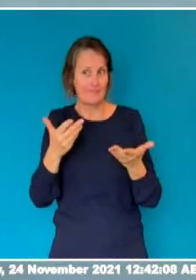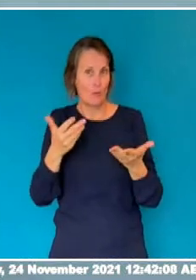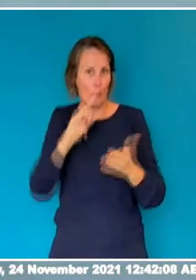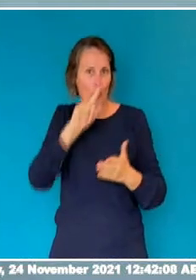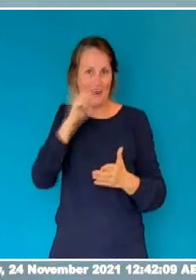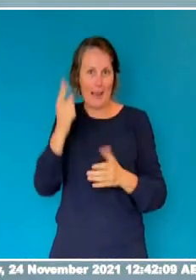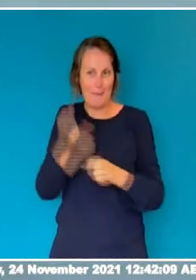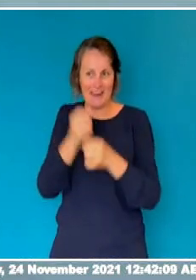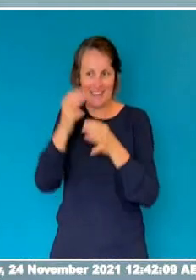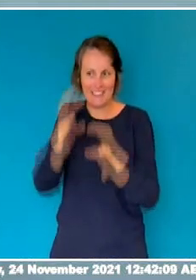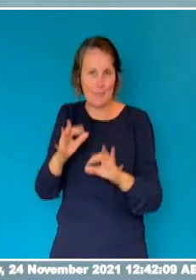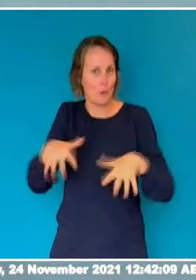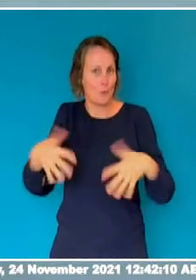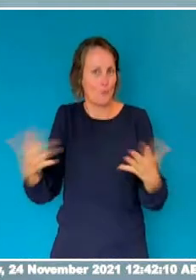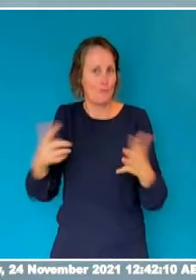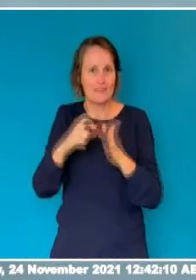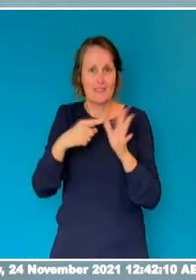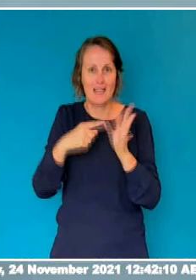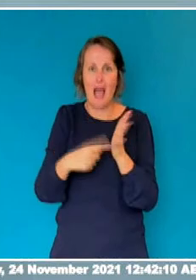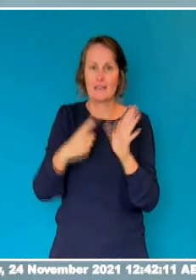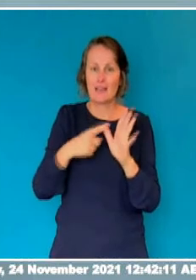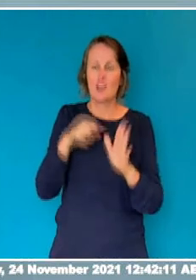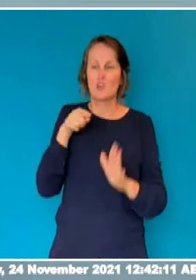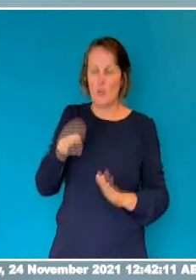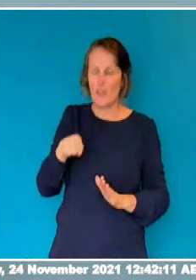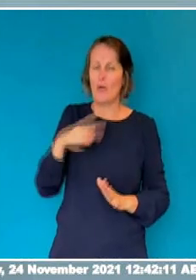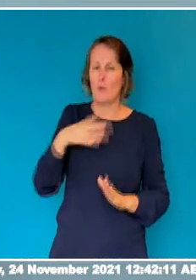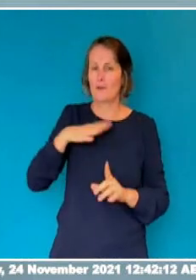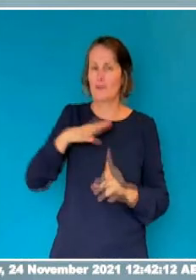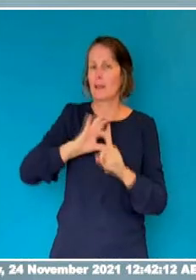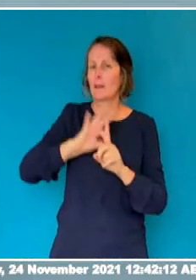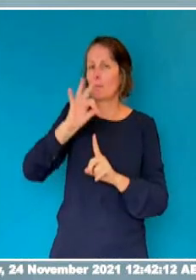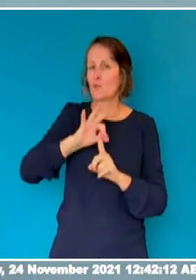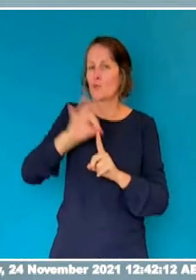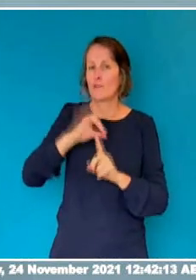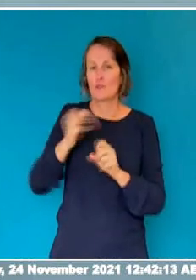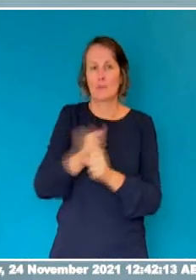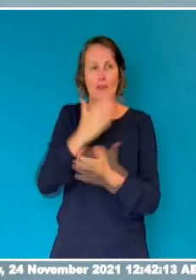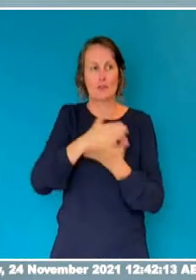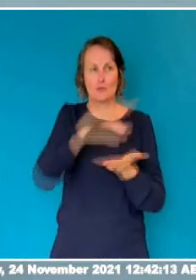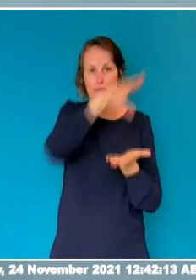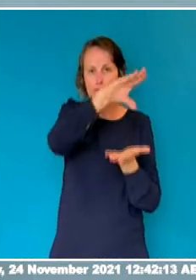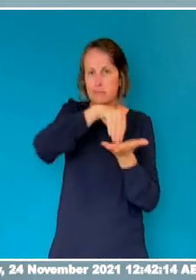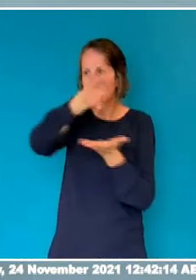without data, and so this is an area we are looking to understand better through our next